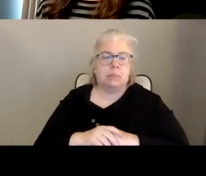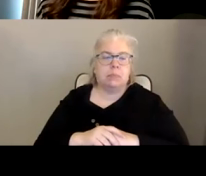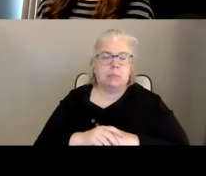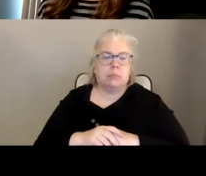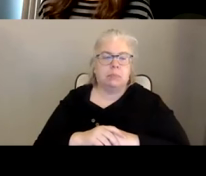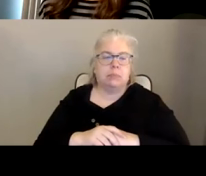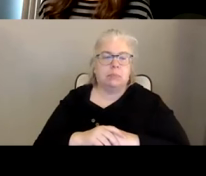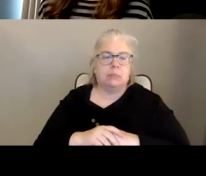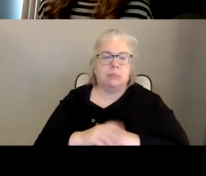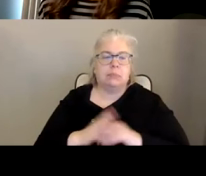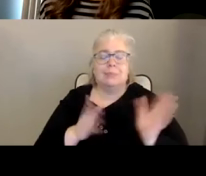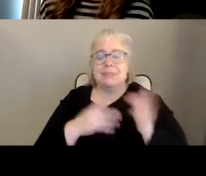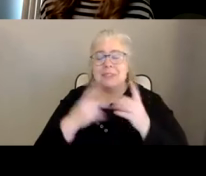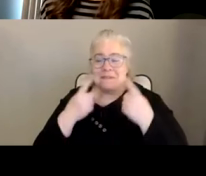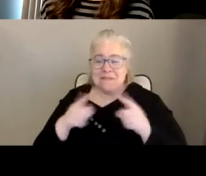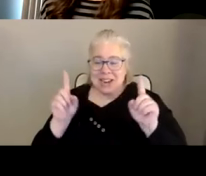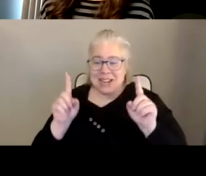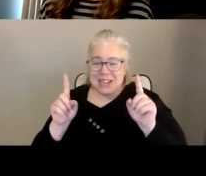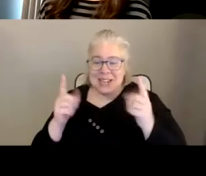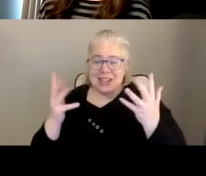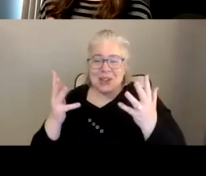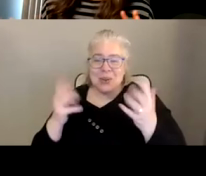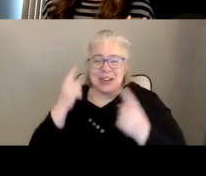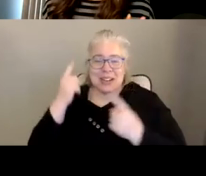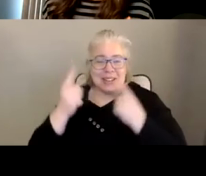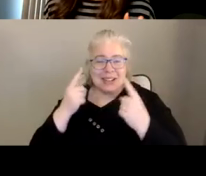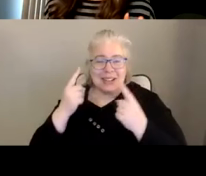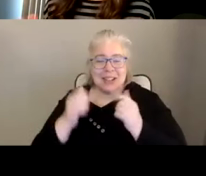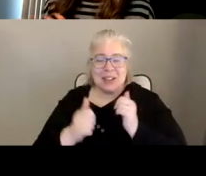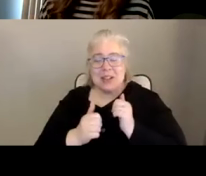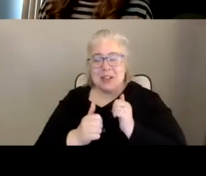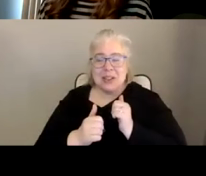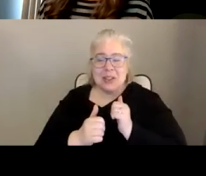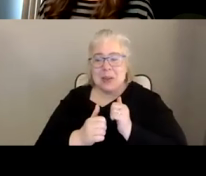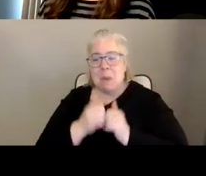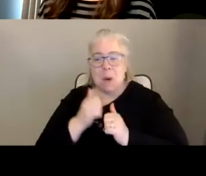And then finally you want to consider the most to say the least.